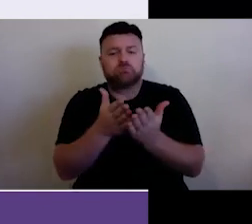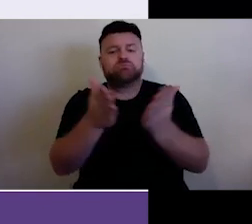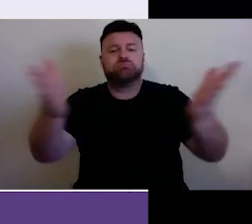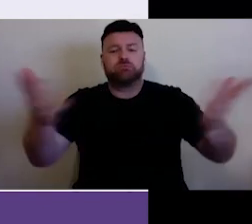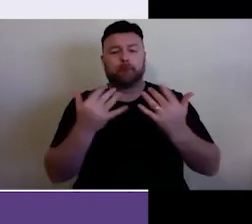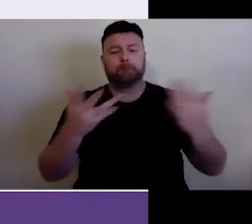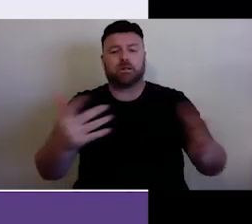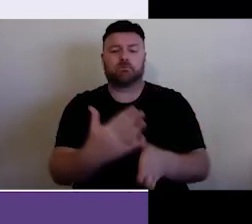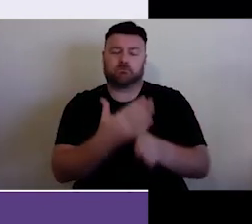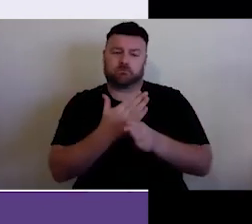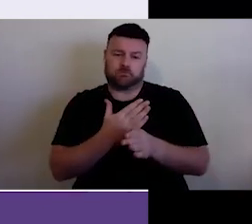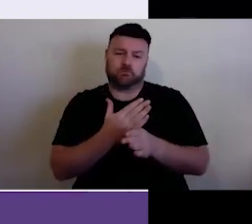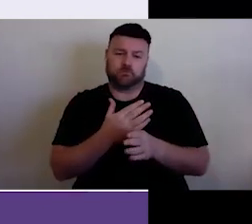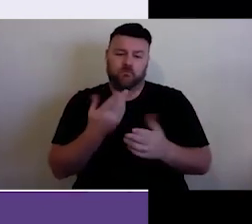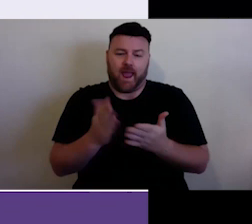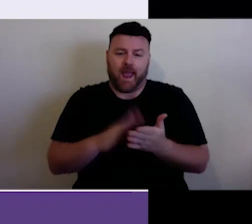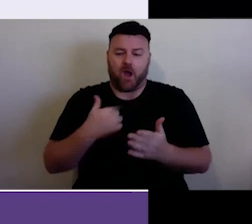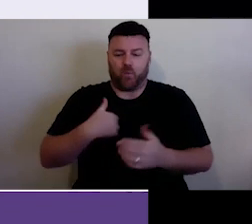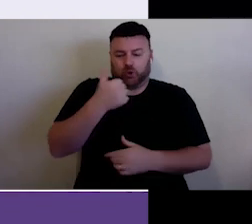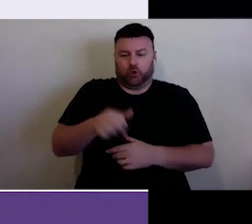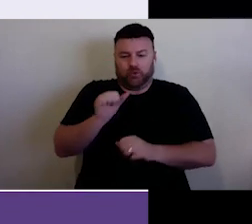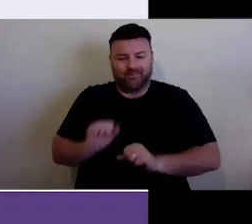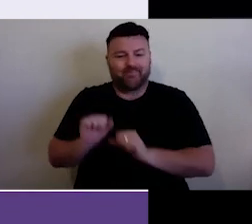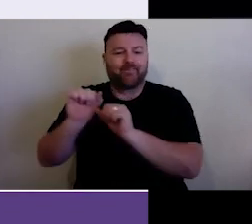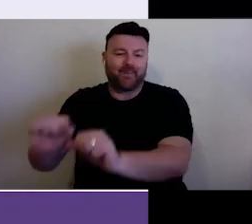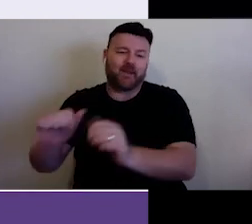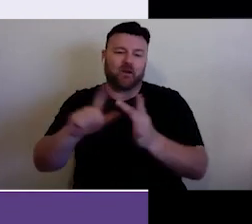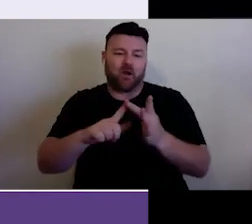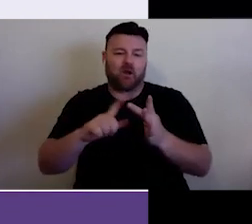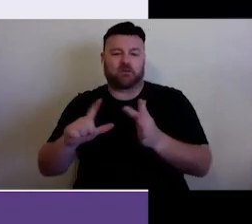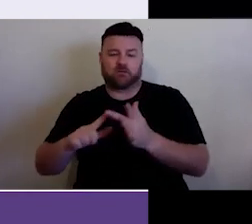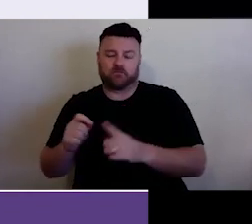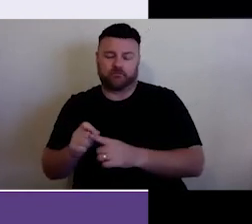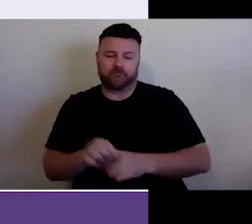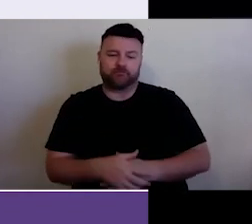cultural and intellectual property. >> Four - interpretation. Indigenous